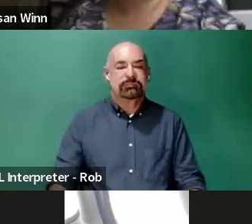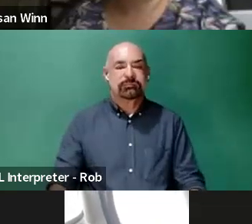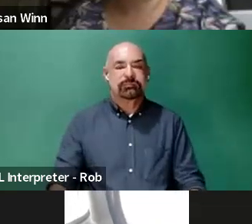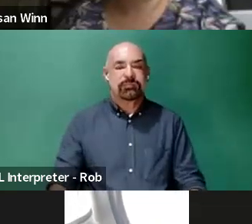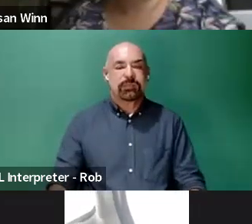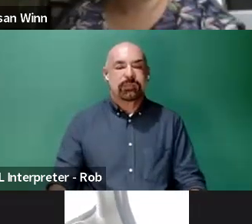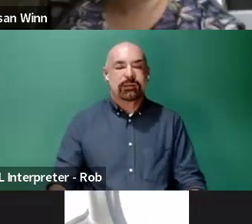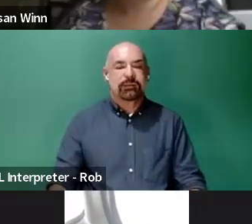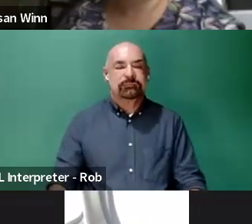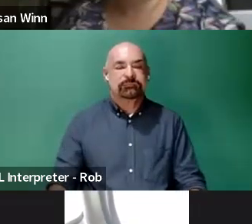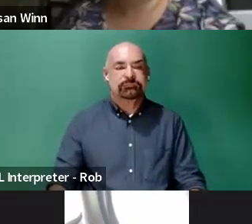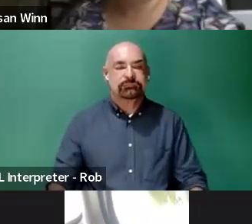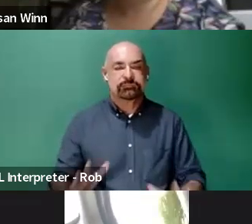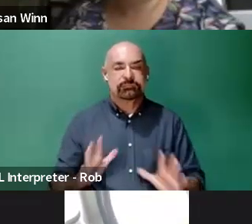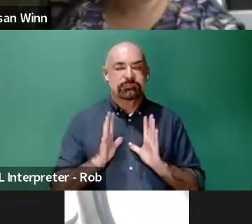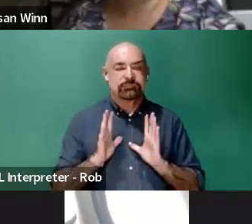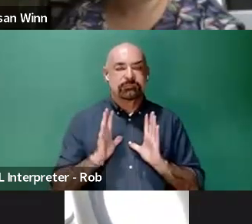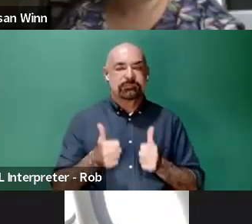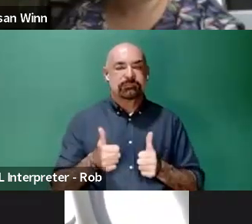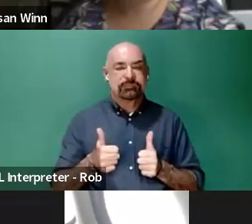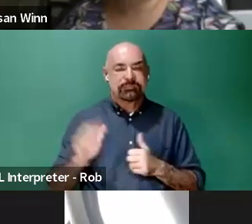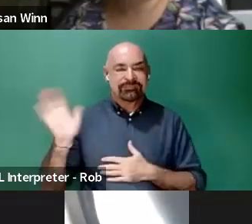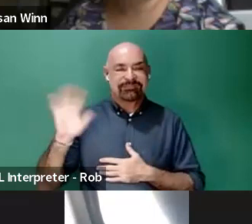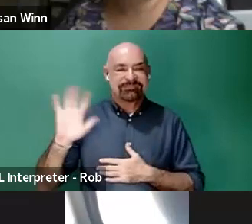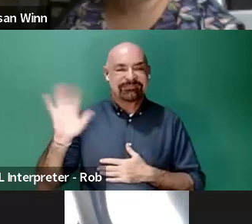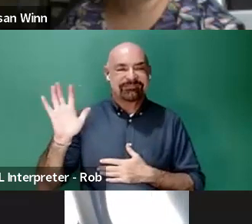I'm going to share mine. Hi, everybody. I'm Emily Brooks.